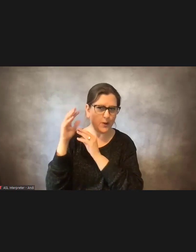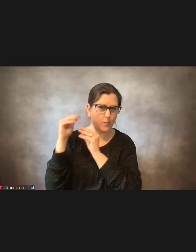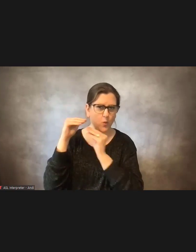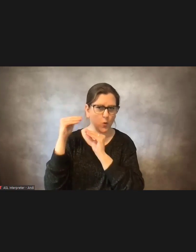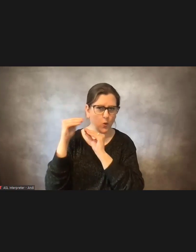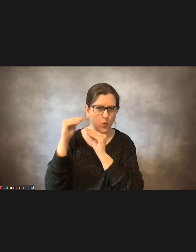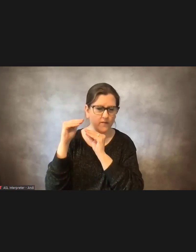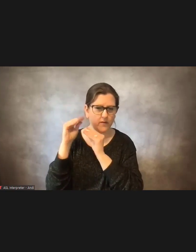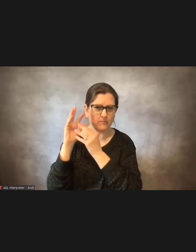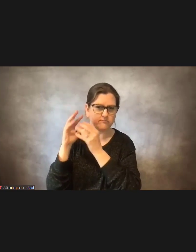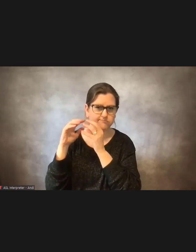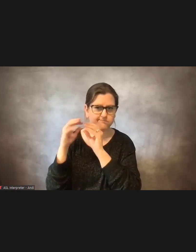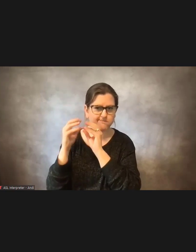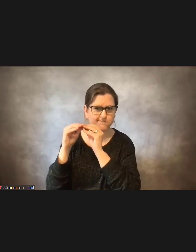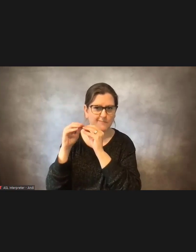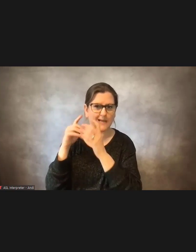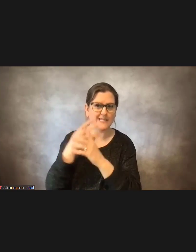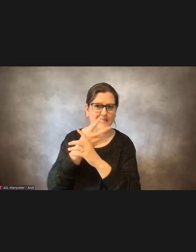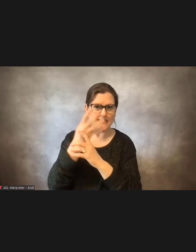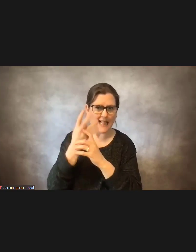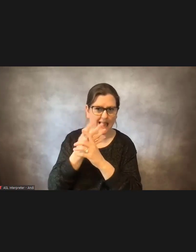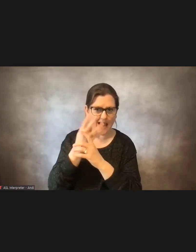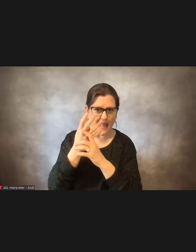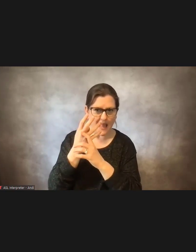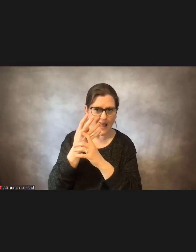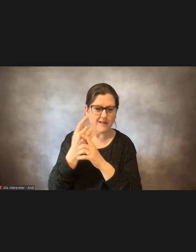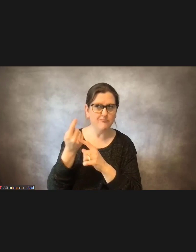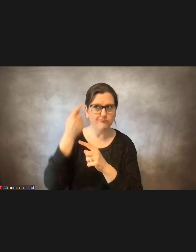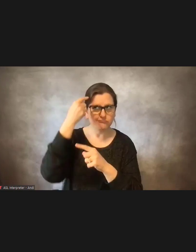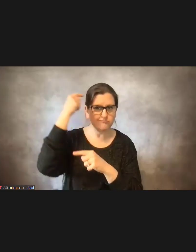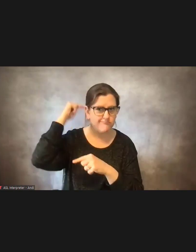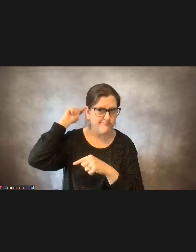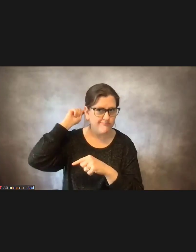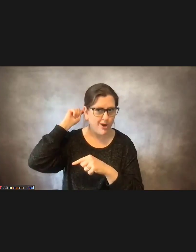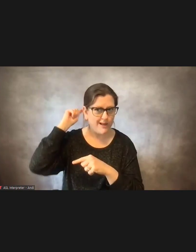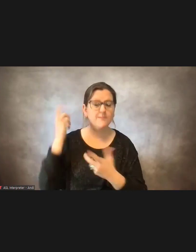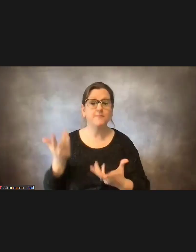Okay, so, while this is how the auditory system typically